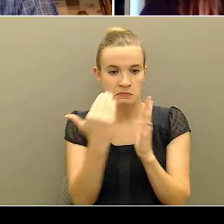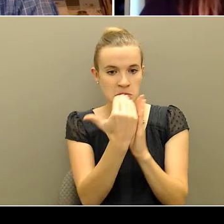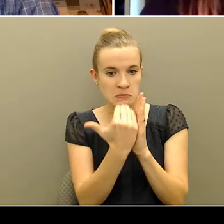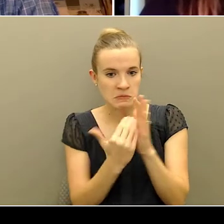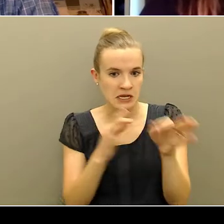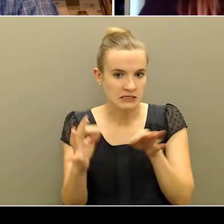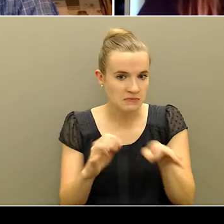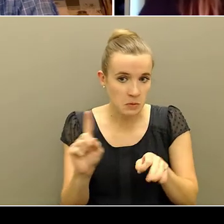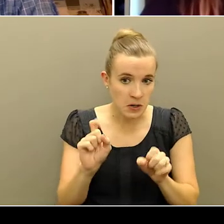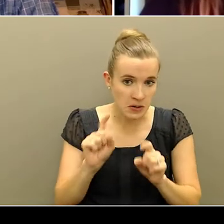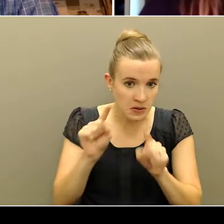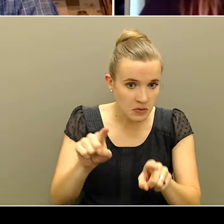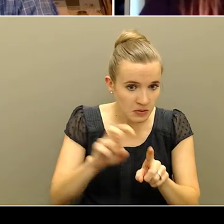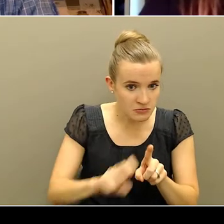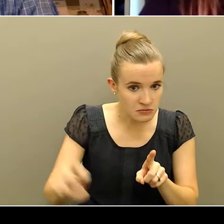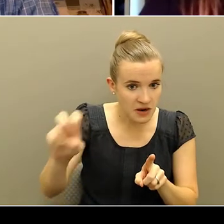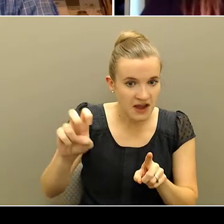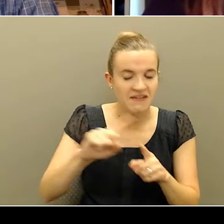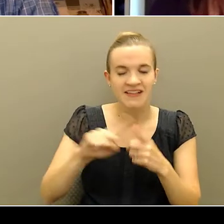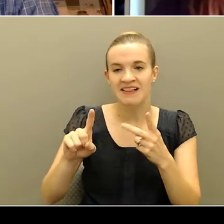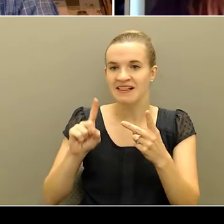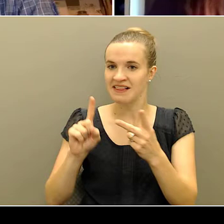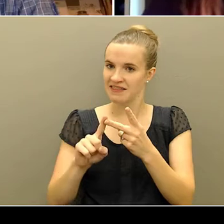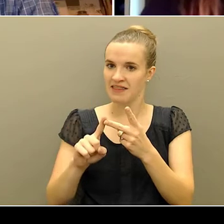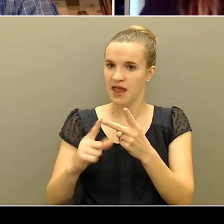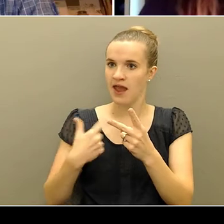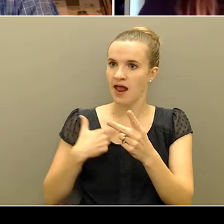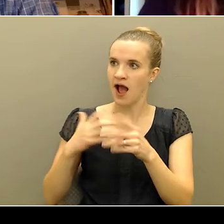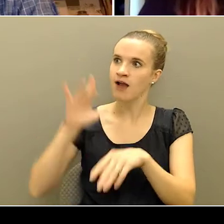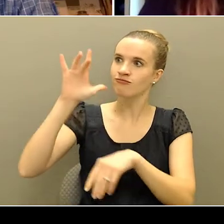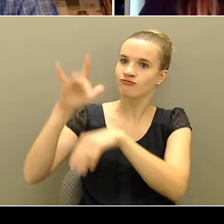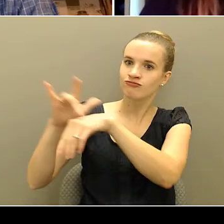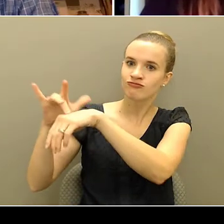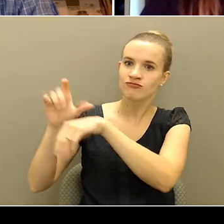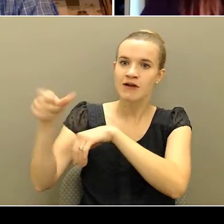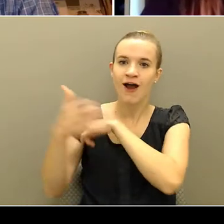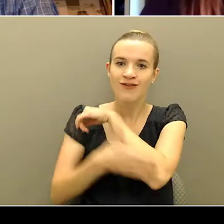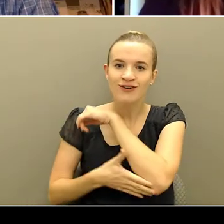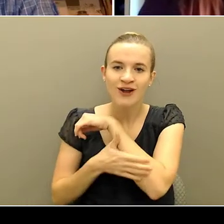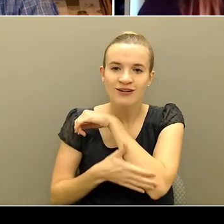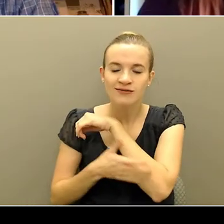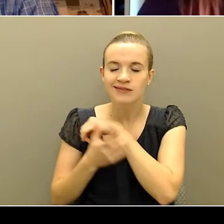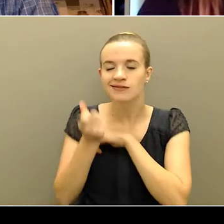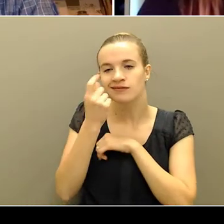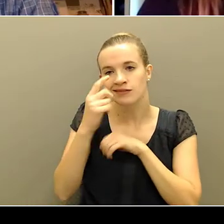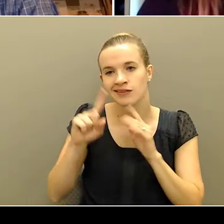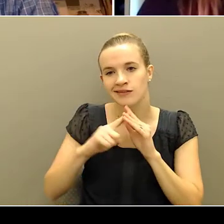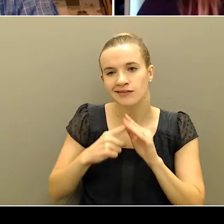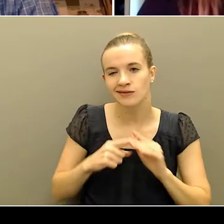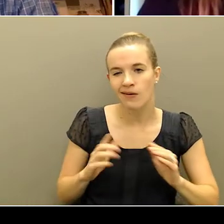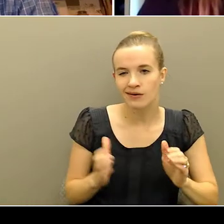had to, I had to step small, you know, take little small steps. And so I really